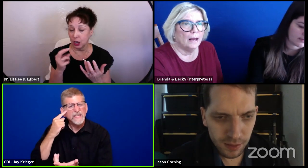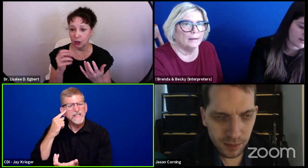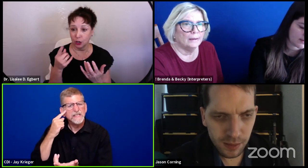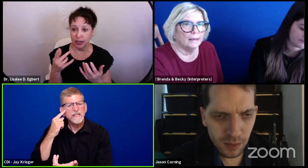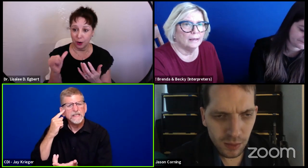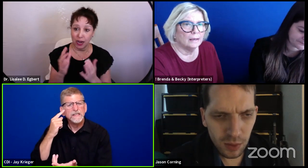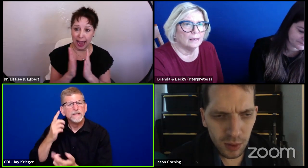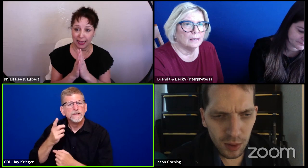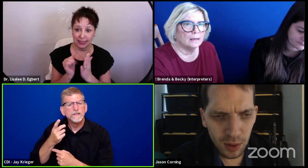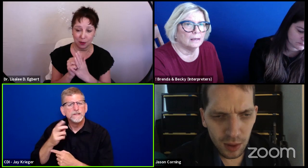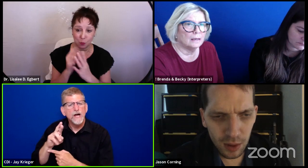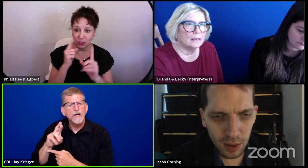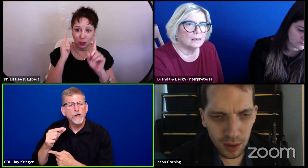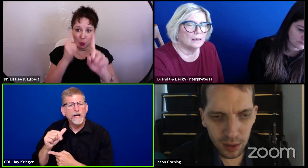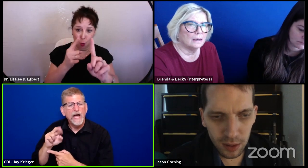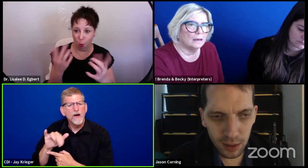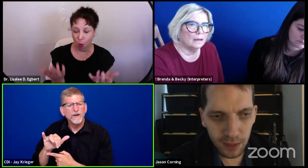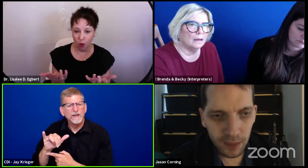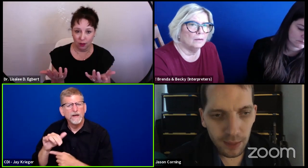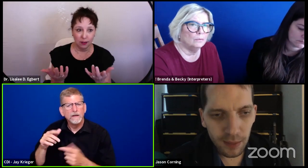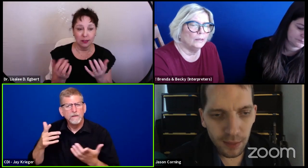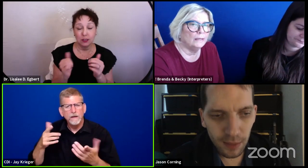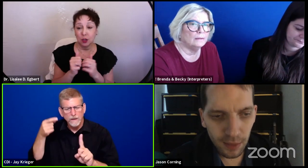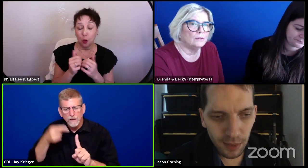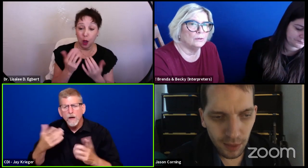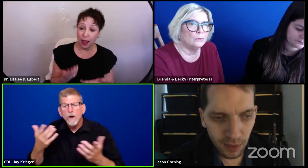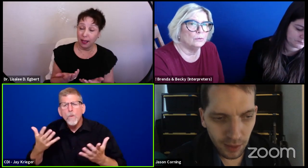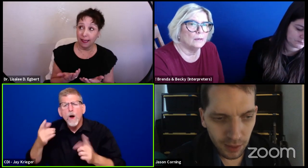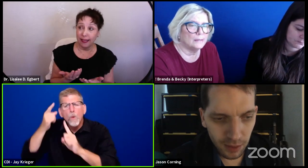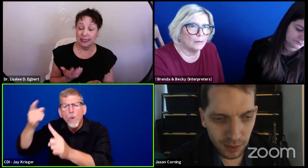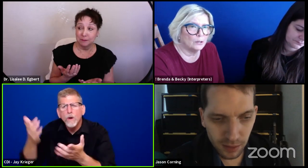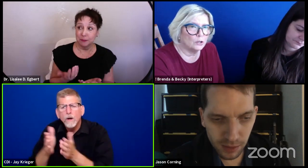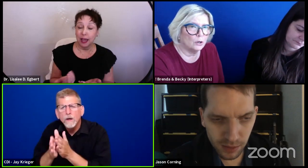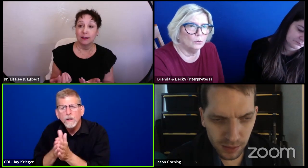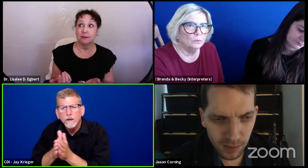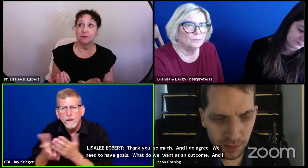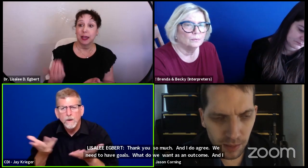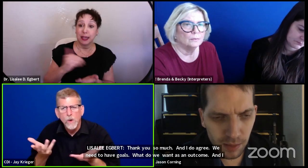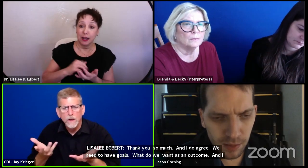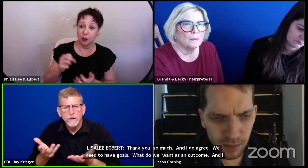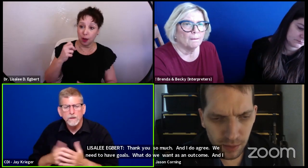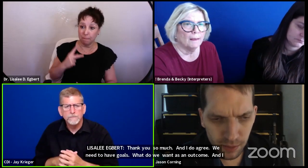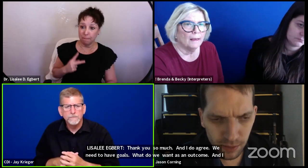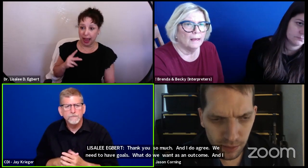I think we need to establish a goal.